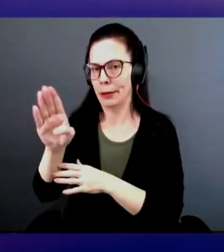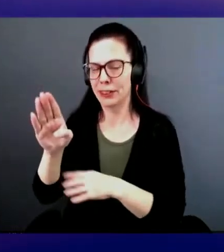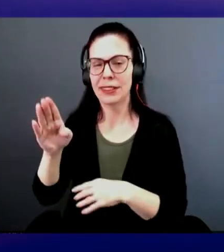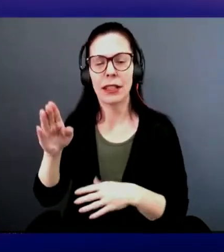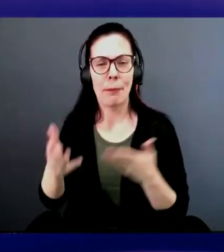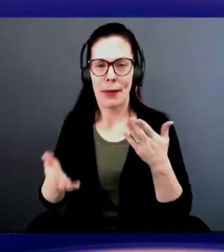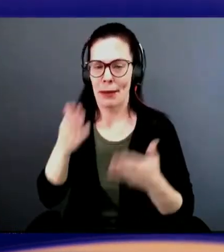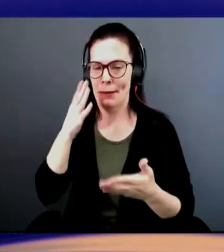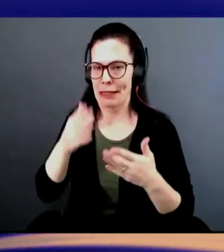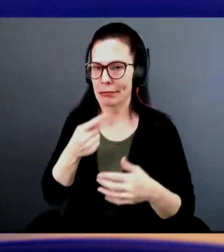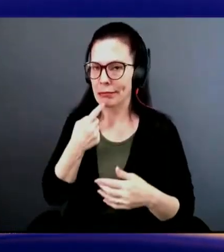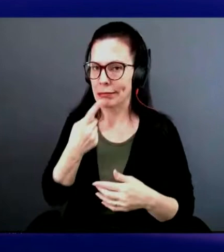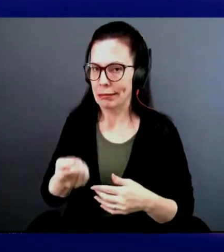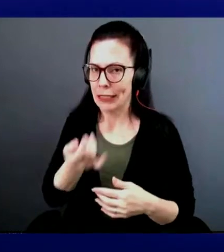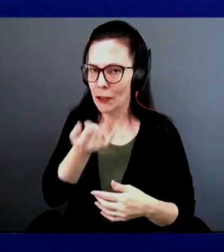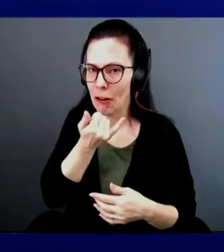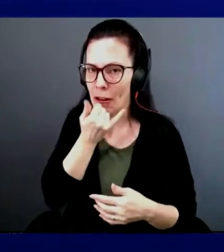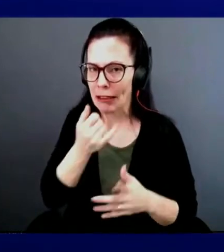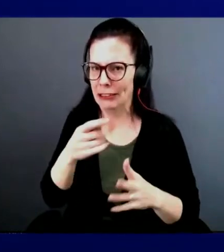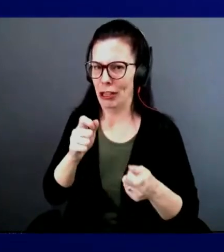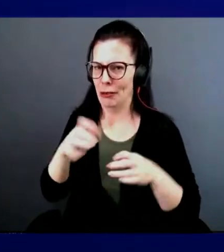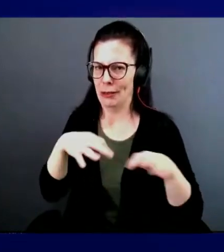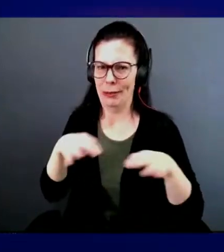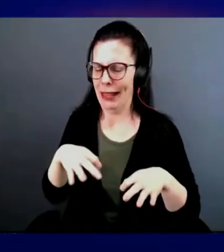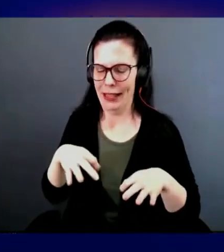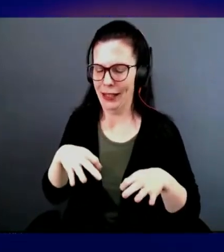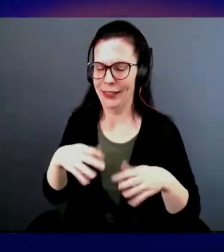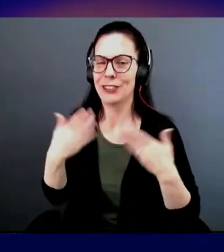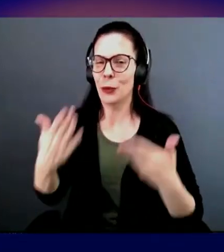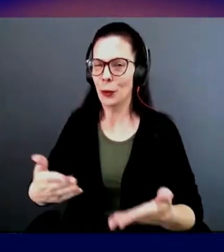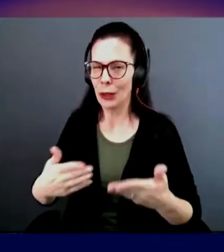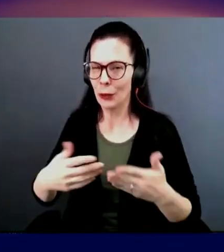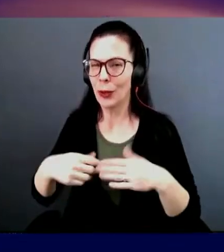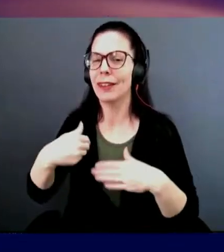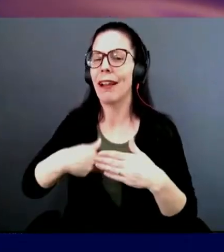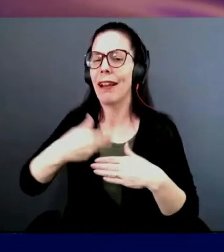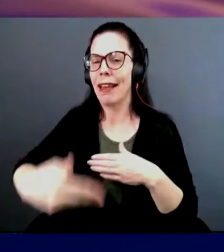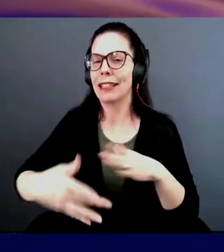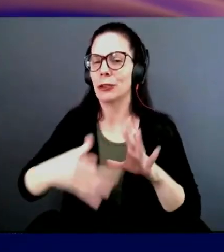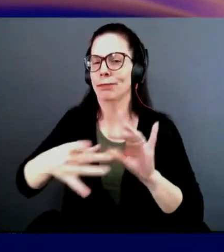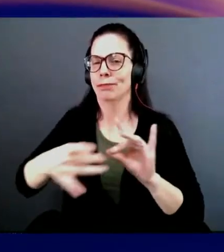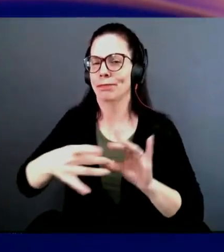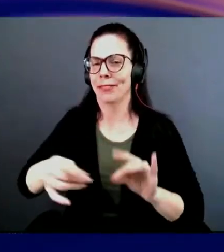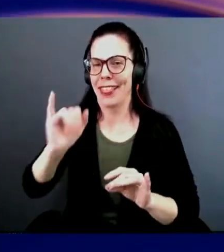So we're gonna actually be diving into that session next. So we're gonna be hearing a deep dive